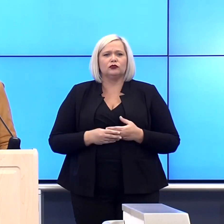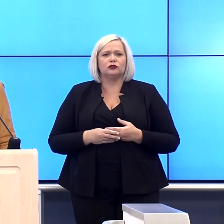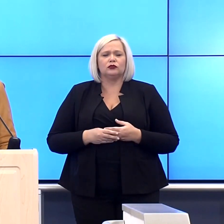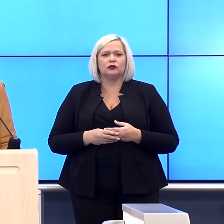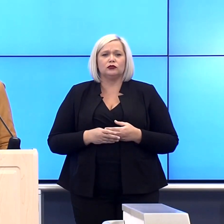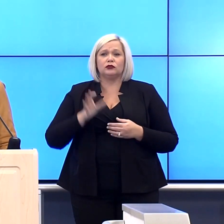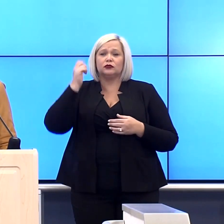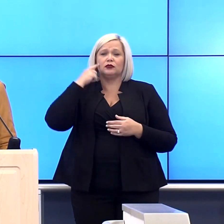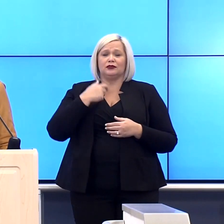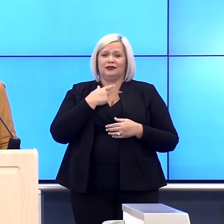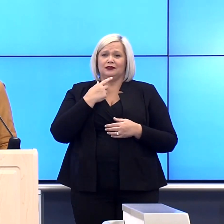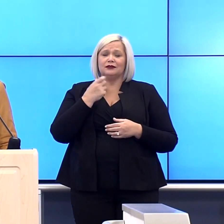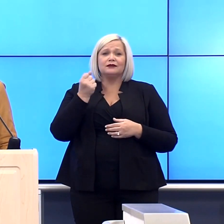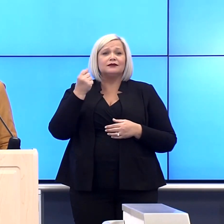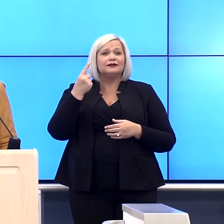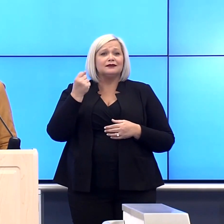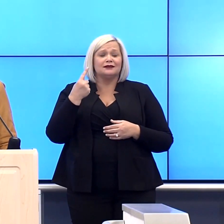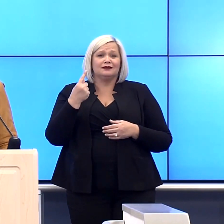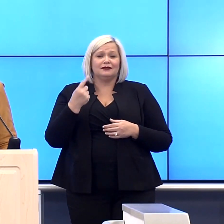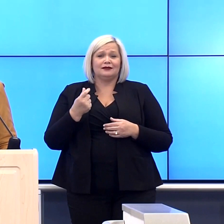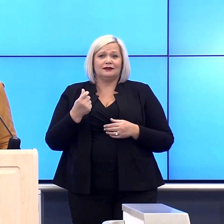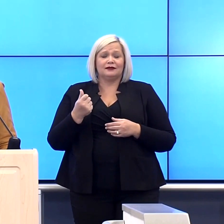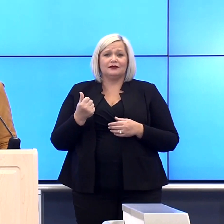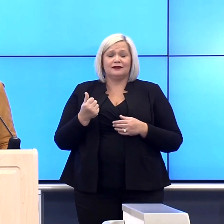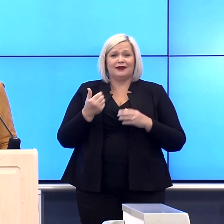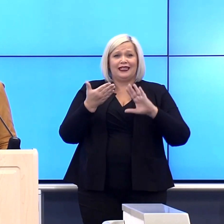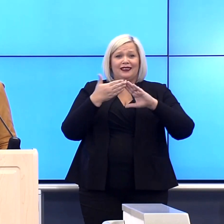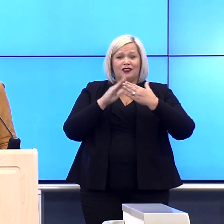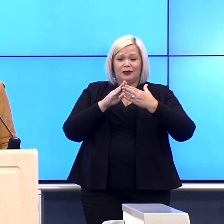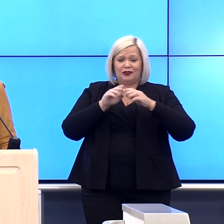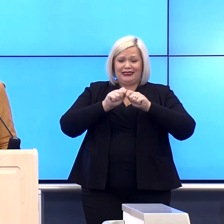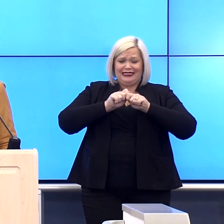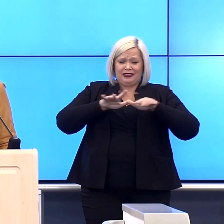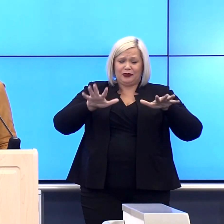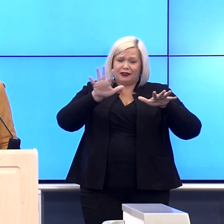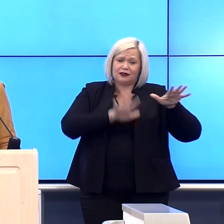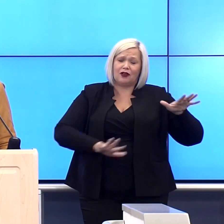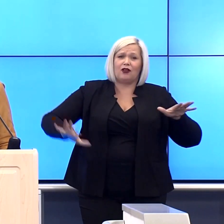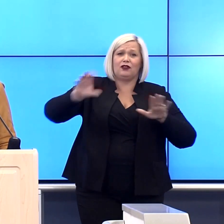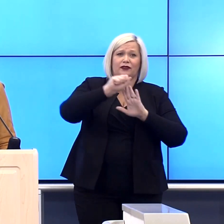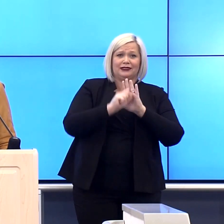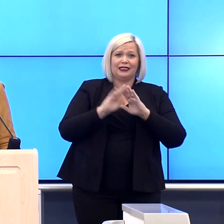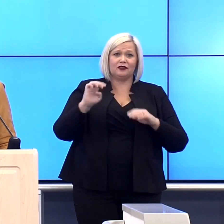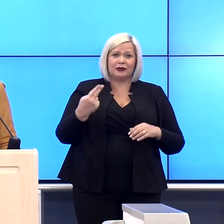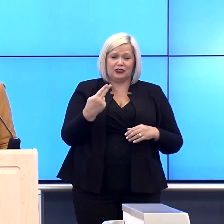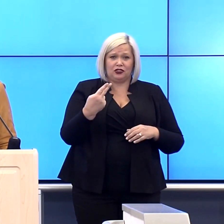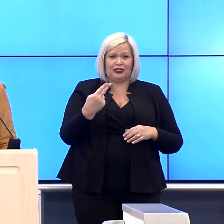THOSE OUTBREAKS. >> ZACK, WE HAVE SUCH HIGH ZACK, WE HAVE SUCH HIGH CONCENTRATION OF COMMUNITY CONCENTRATION OF COMMUNITY SPREAD ALL ACROSS THE STATE OF